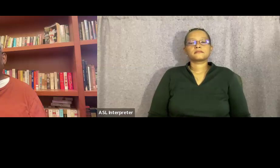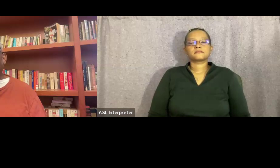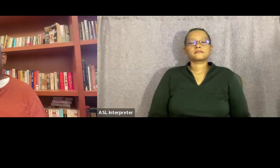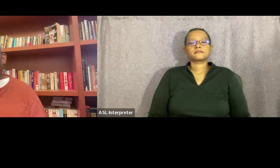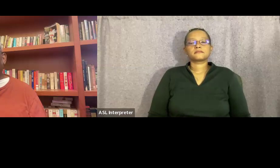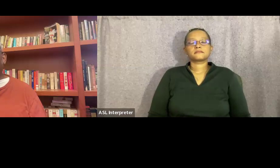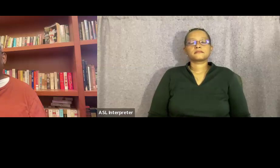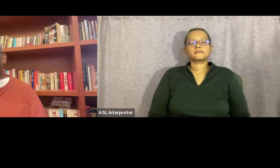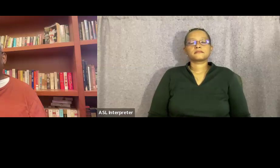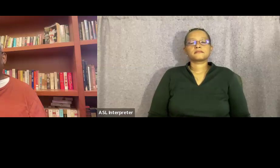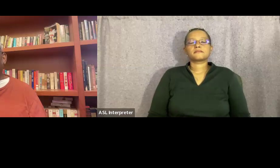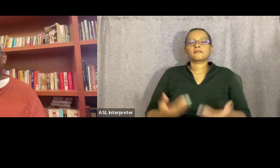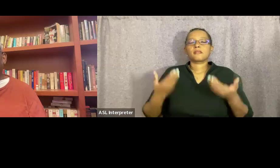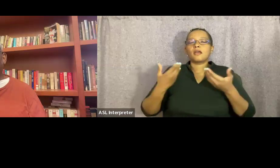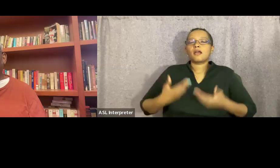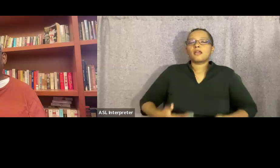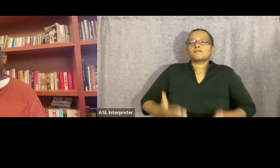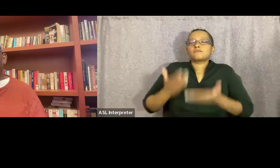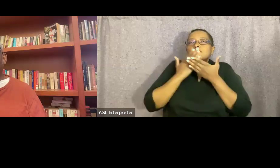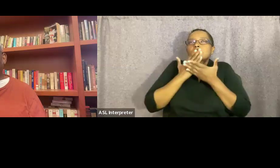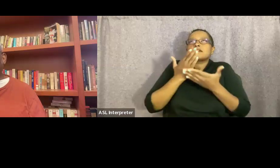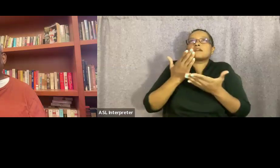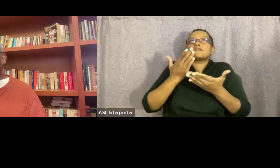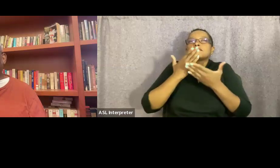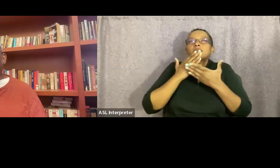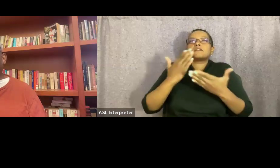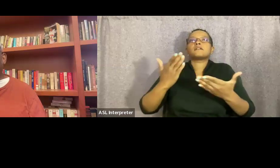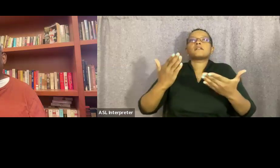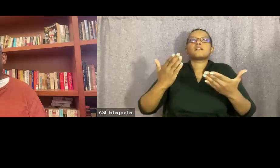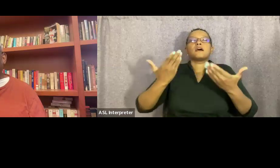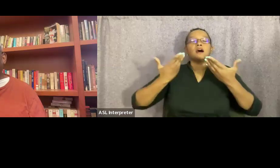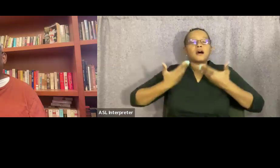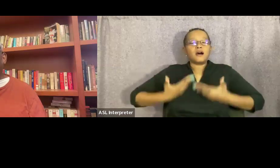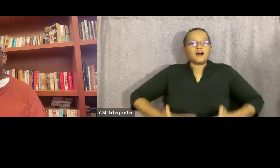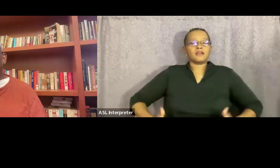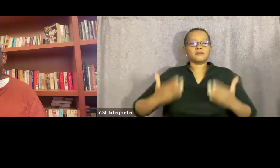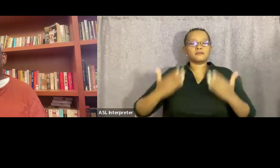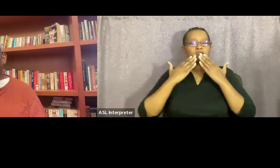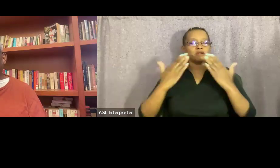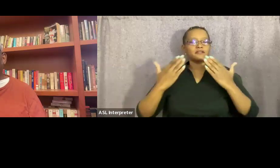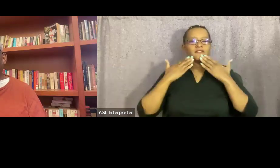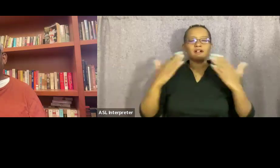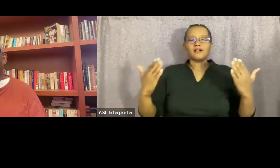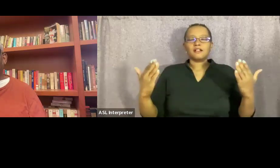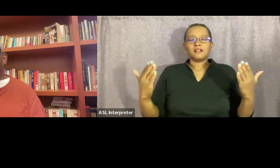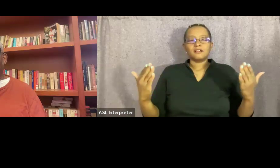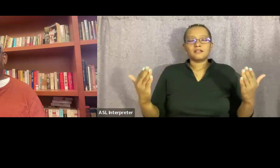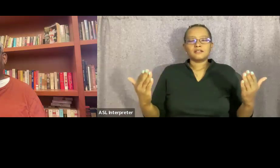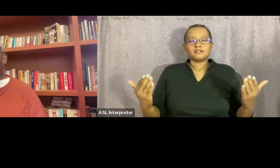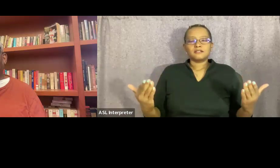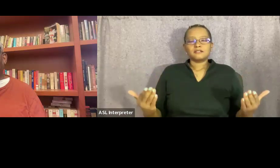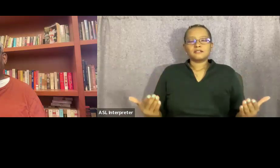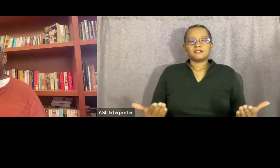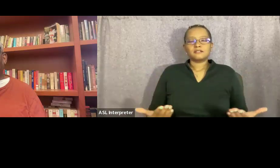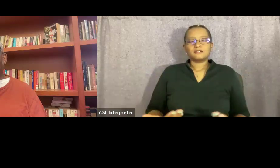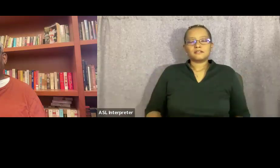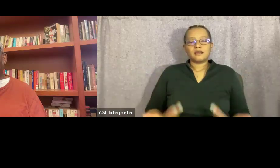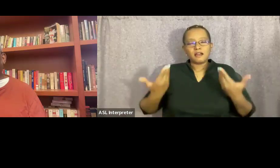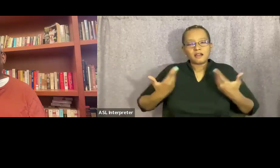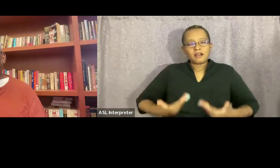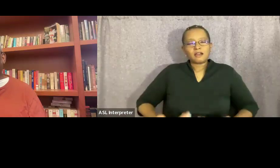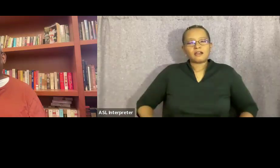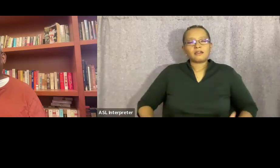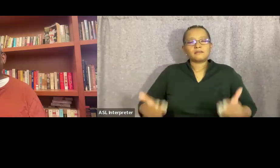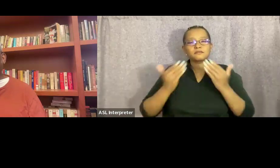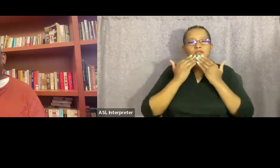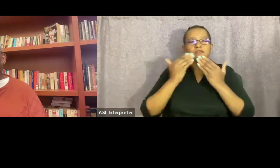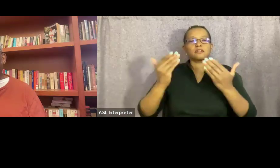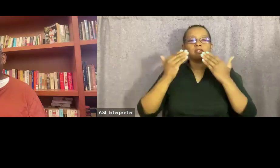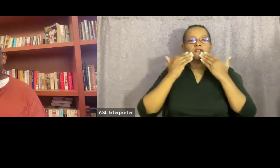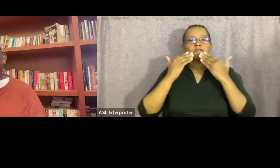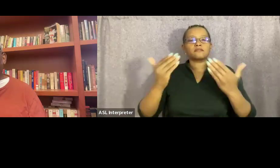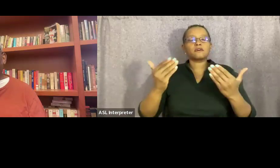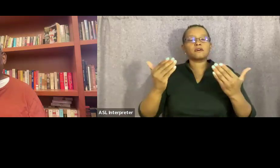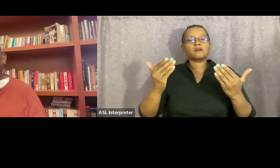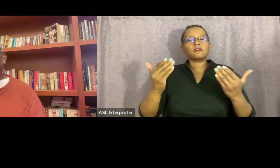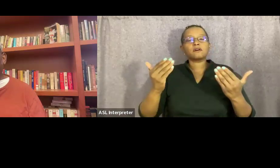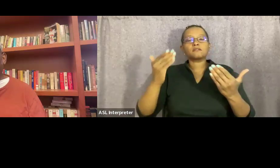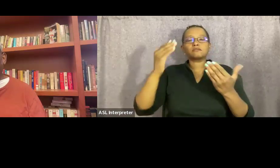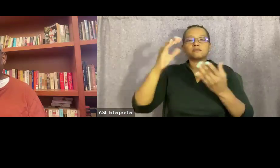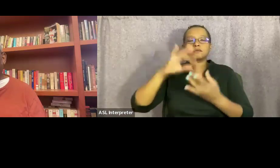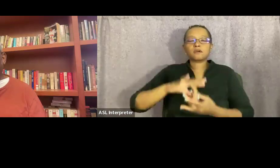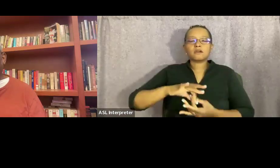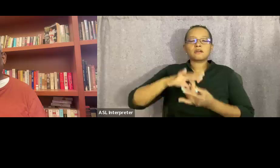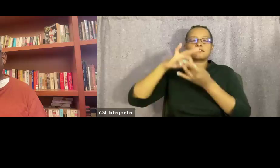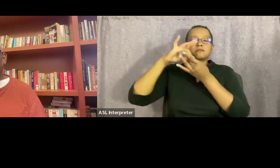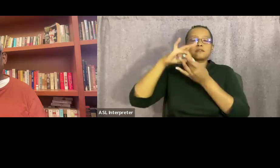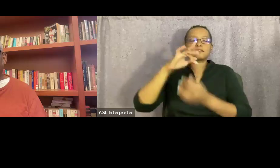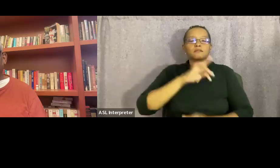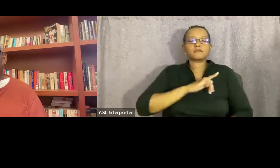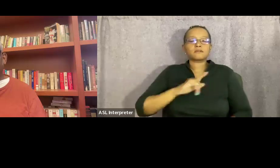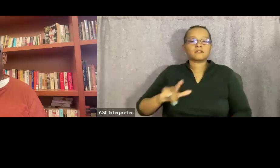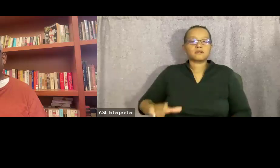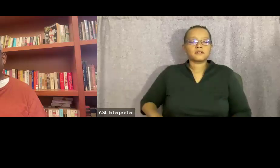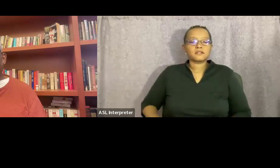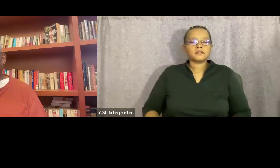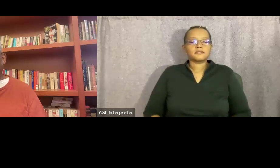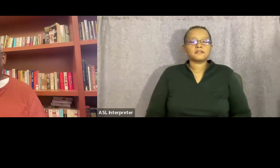I am grateful. I am grateful. I am grateful for being one with the Lord.